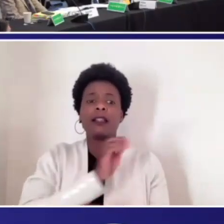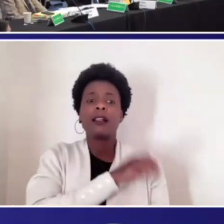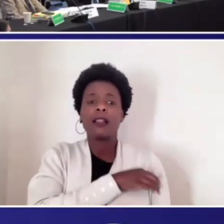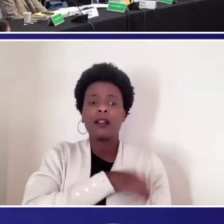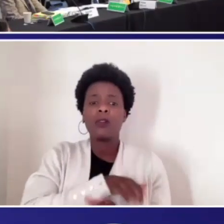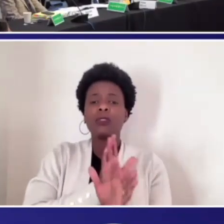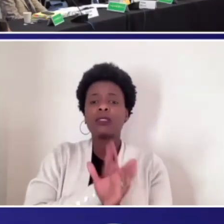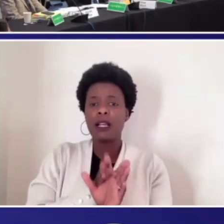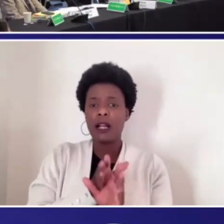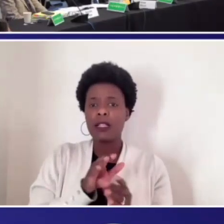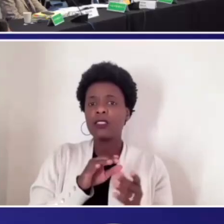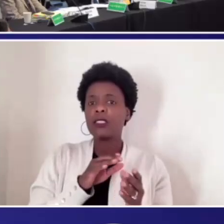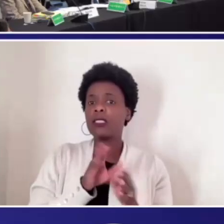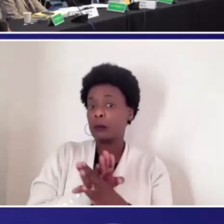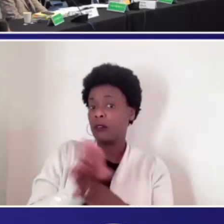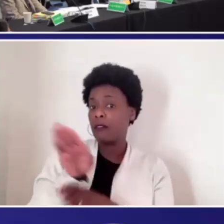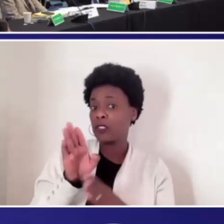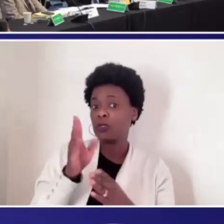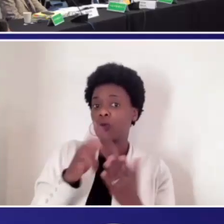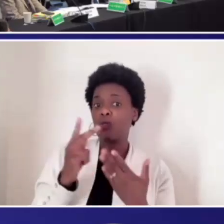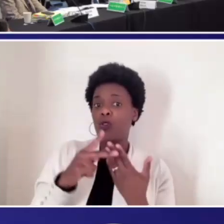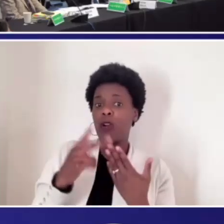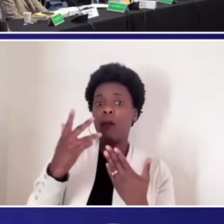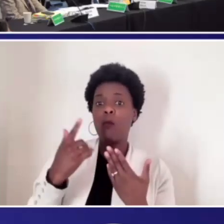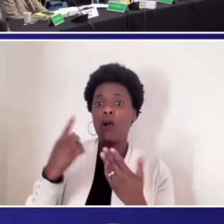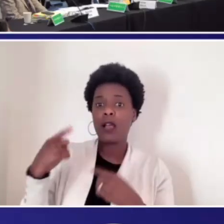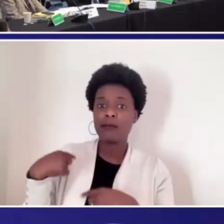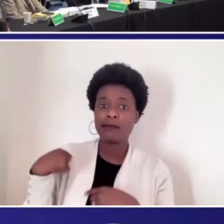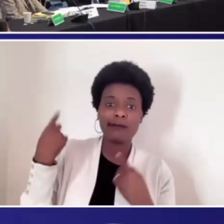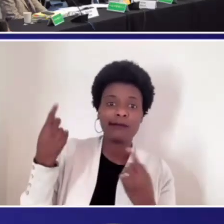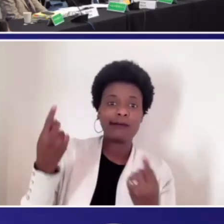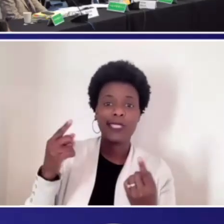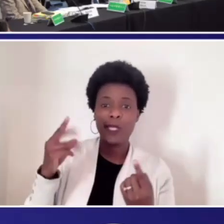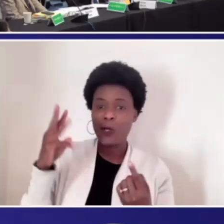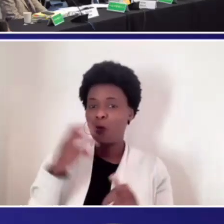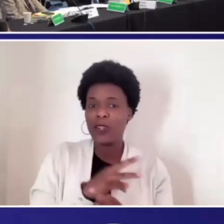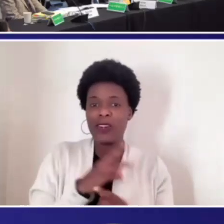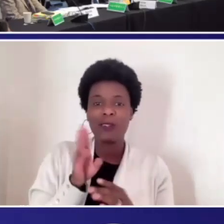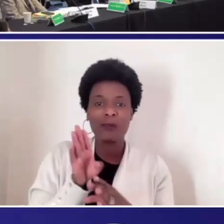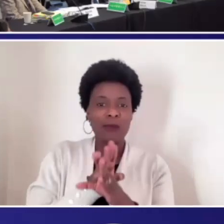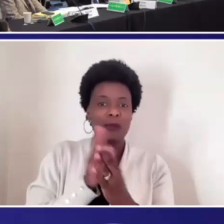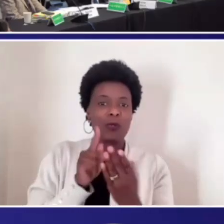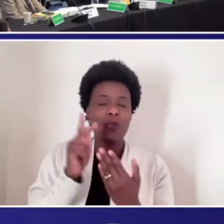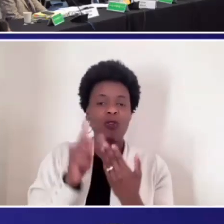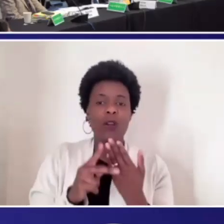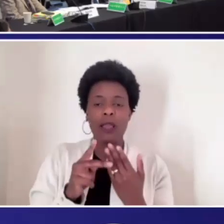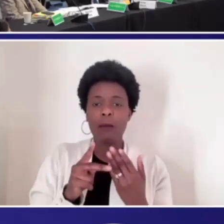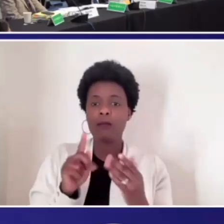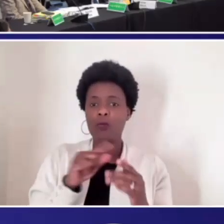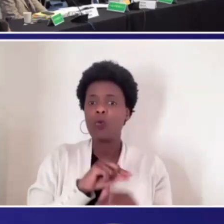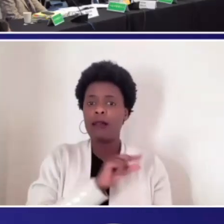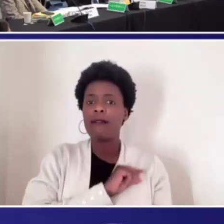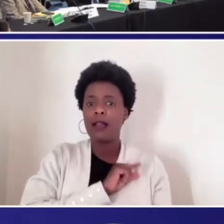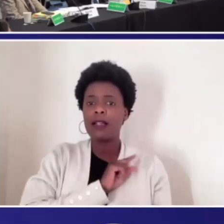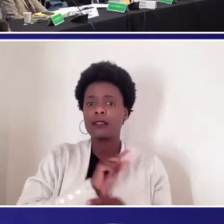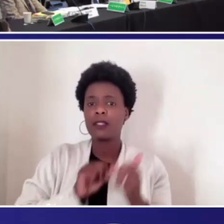that is a professional program because of the historic weirdness of this particular field, would, would qualify under the definition that I've given.